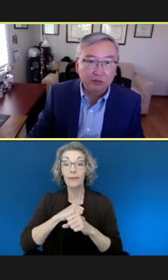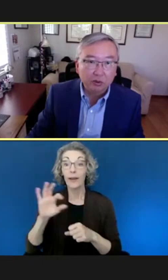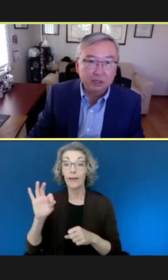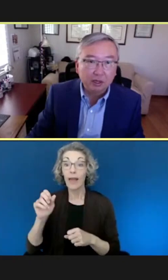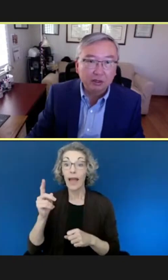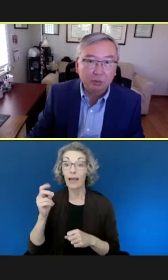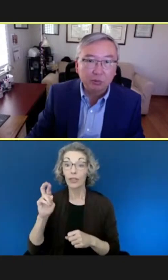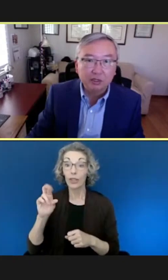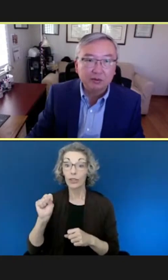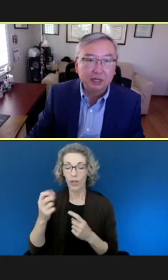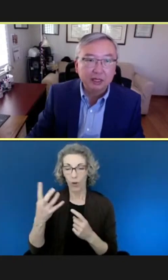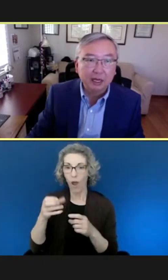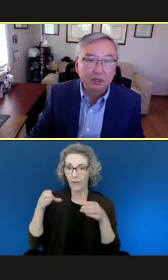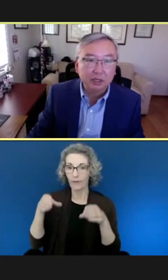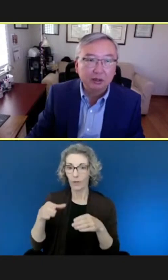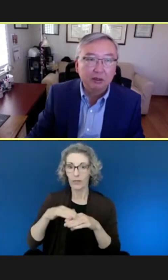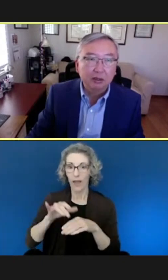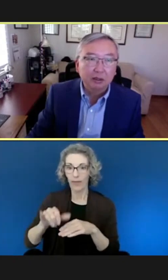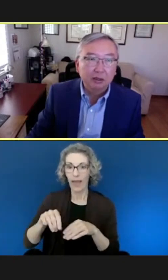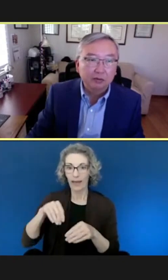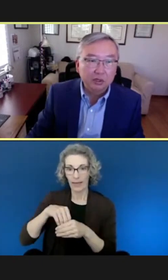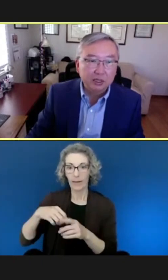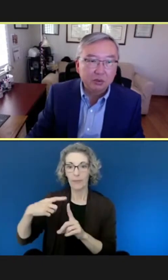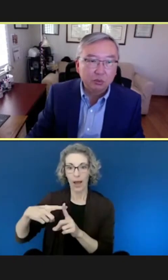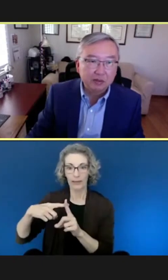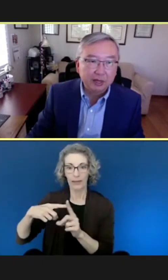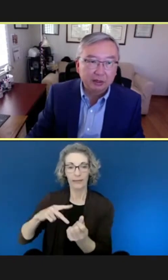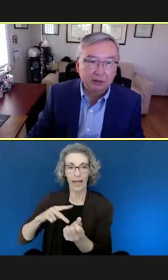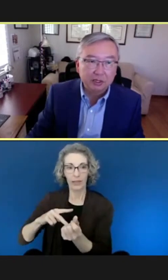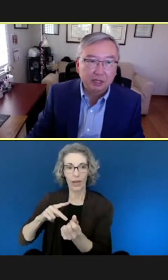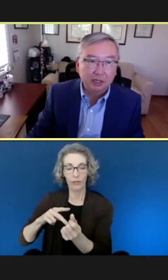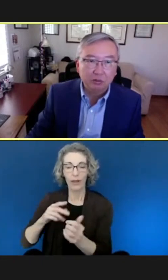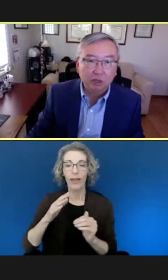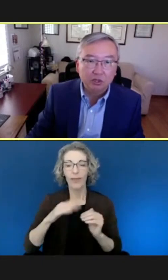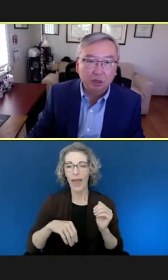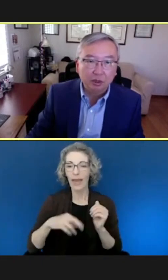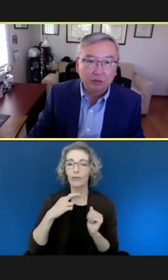psychiatry versus risk factors and what's wrong.